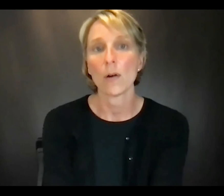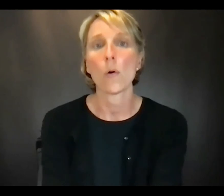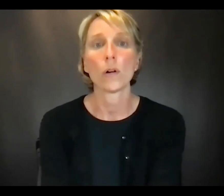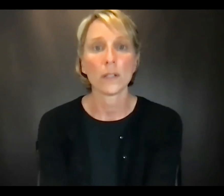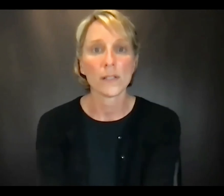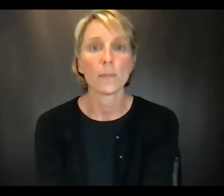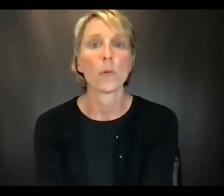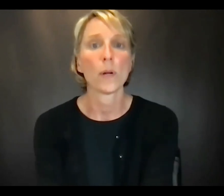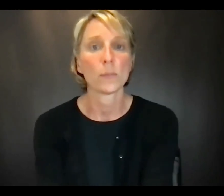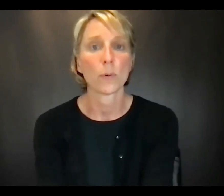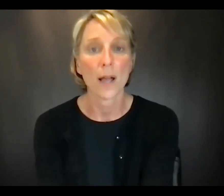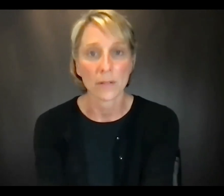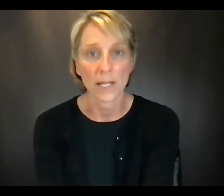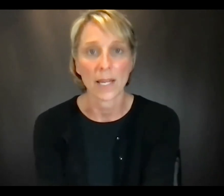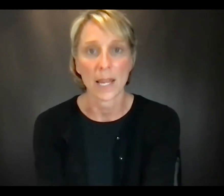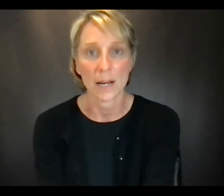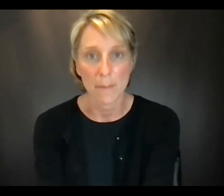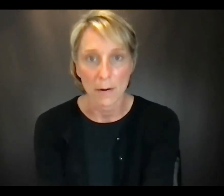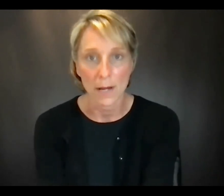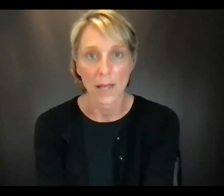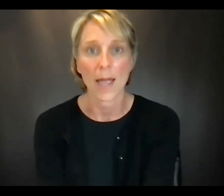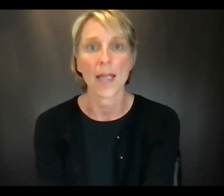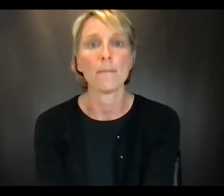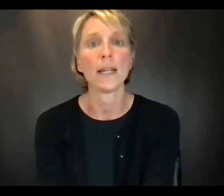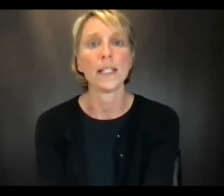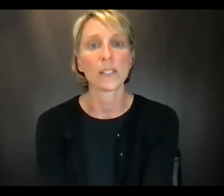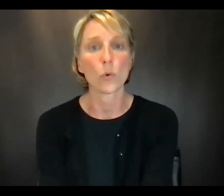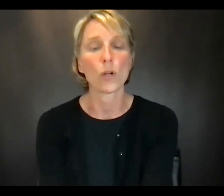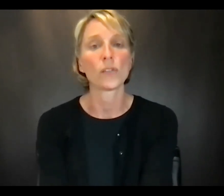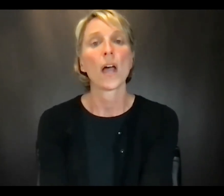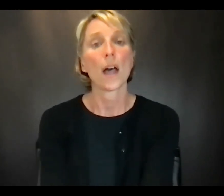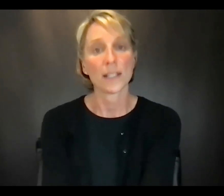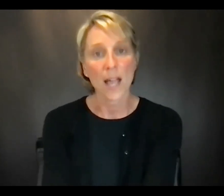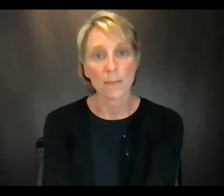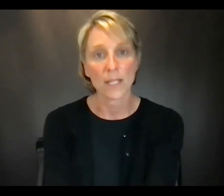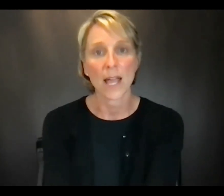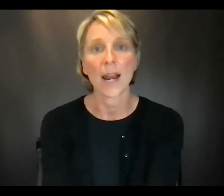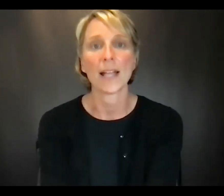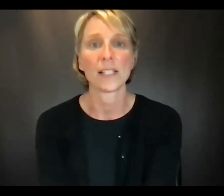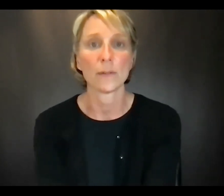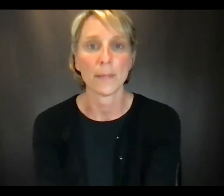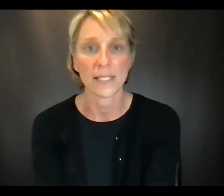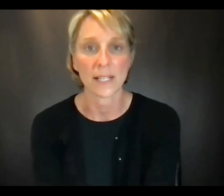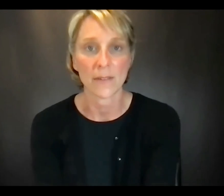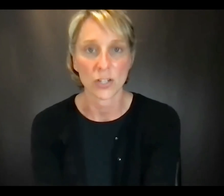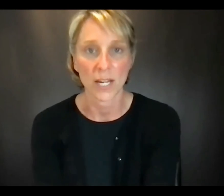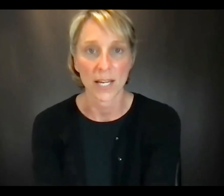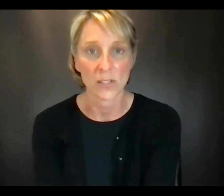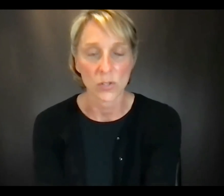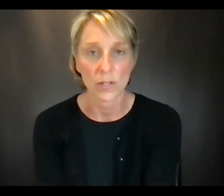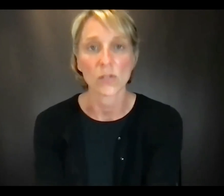oralism was prevalent in America and many schools adopted that as their means of educating students,